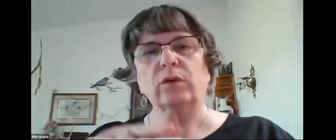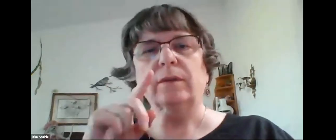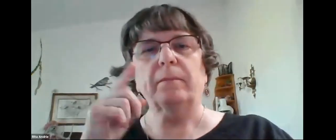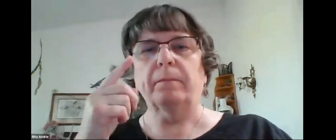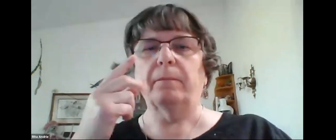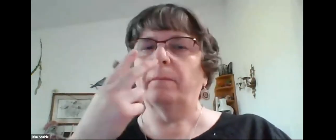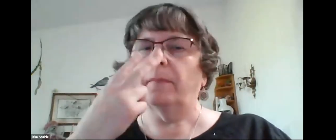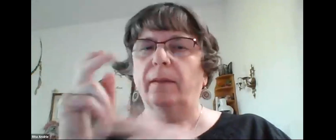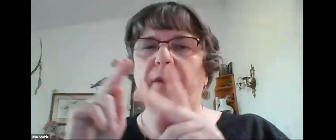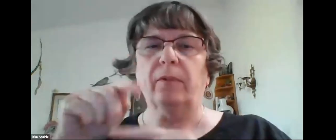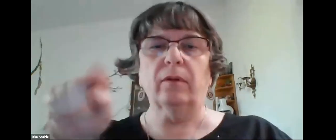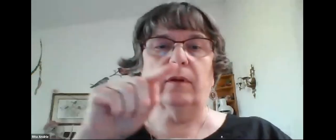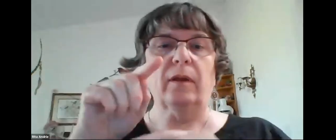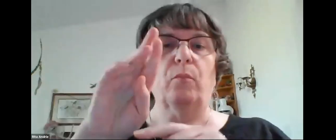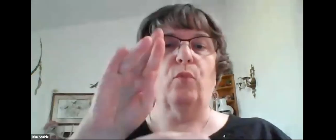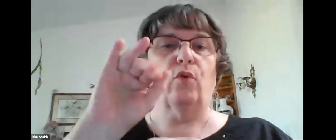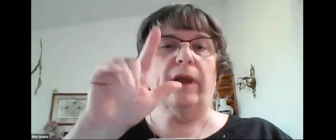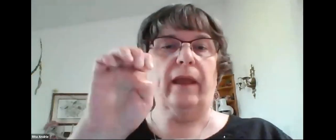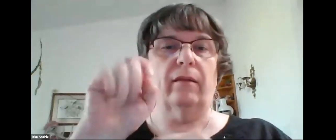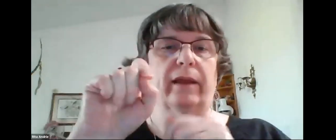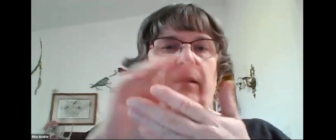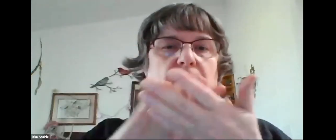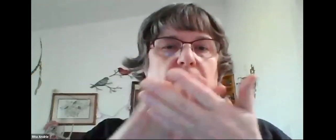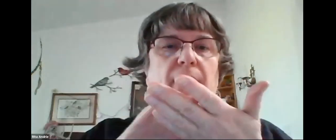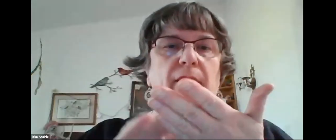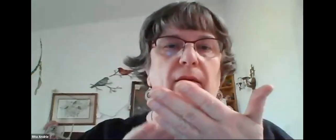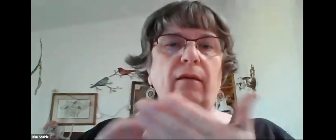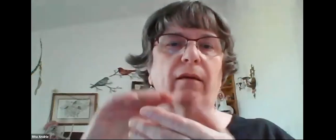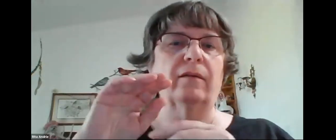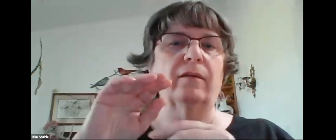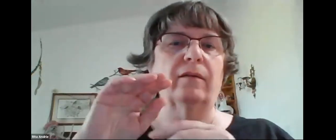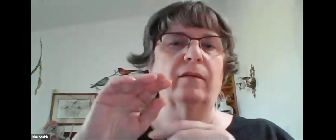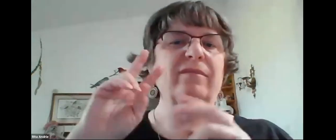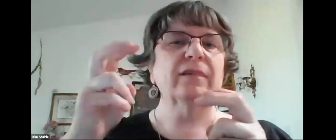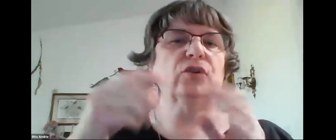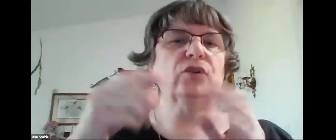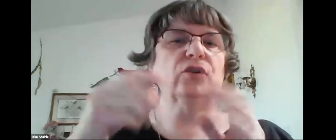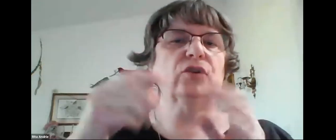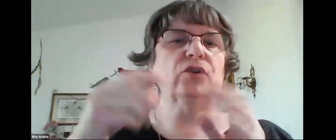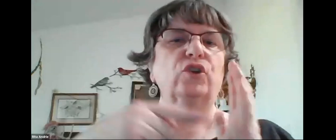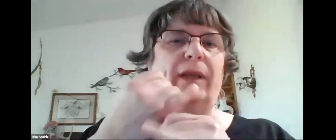for deafblind individuals or blind individuals? Is it possible to request an absentee ballot in